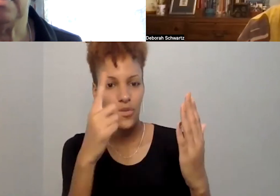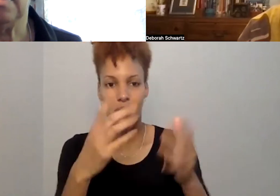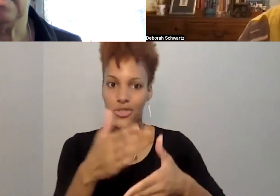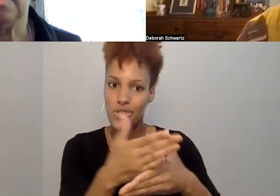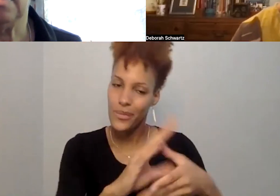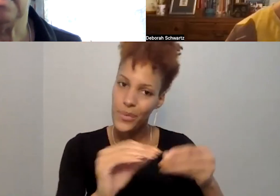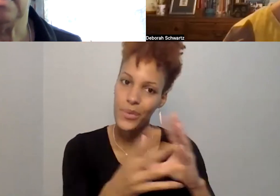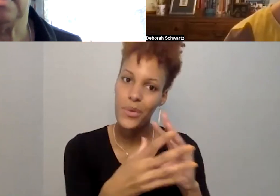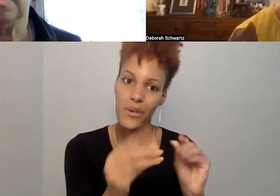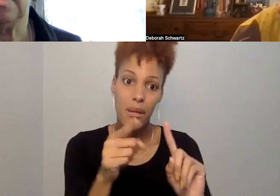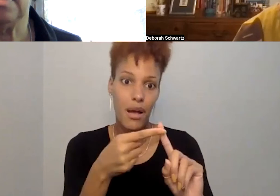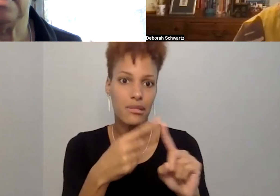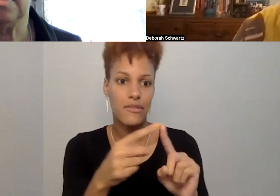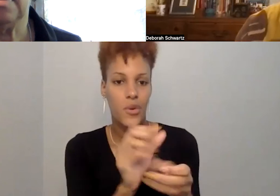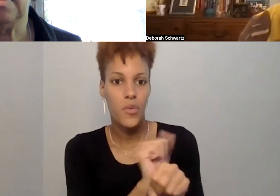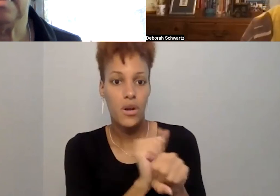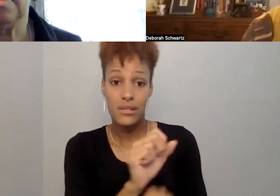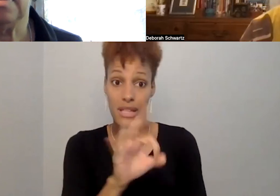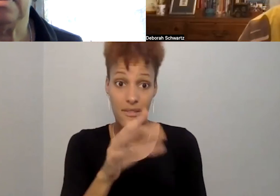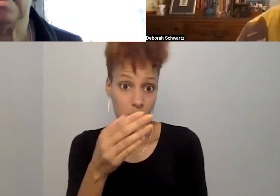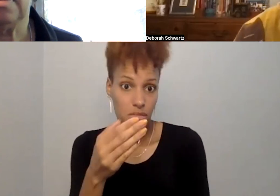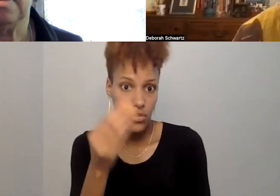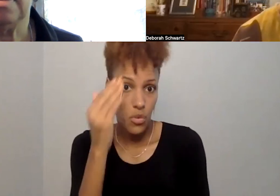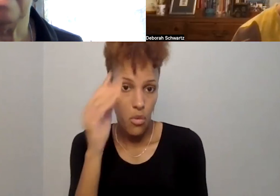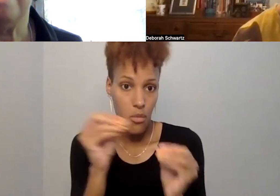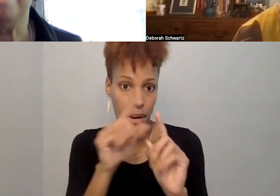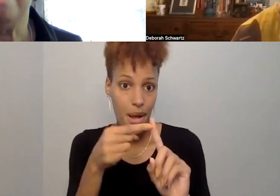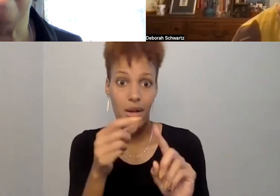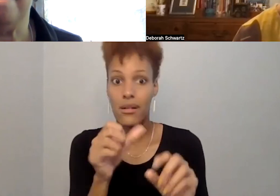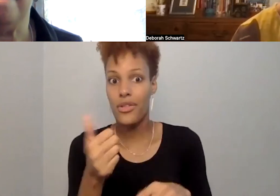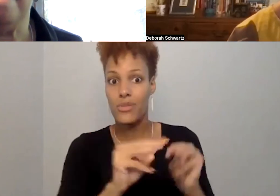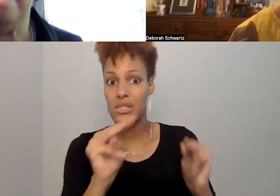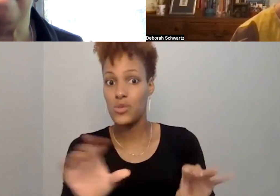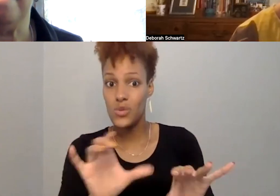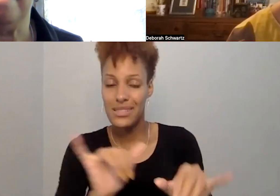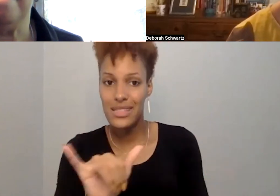if you, if you think of others, let us know and we'll include it in some of the material that